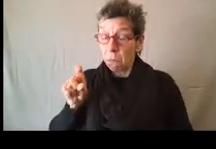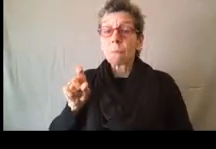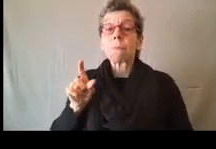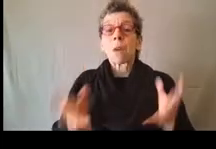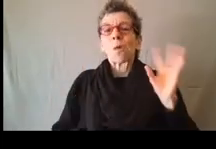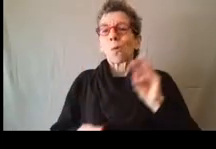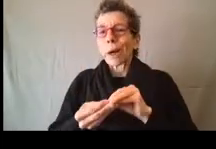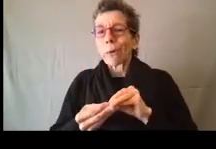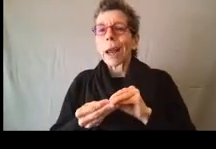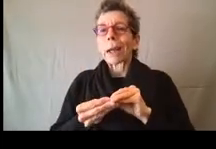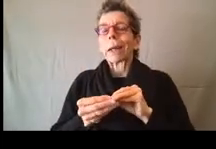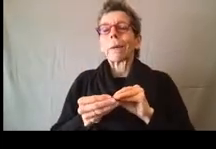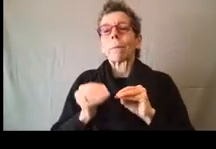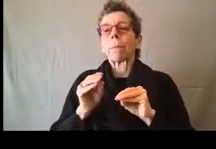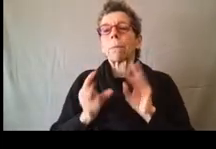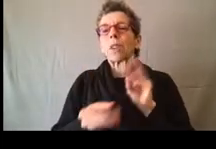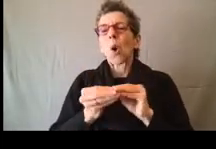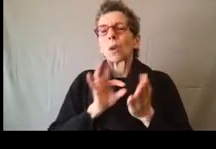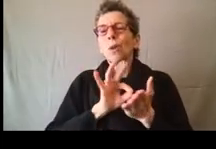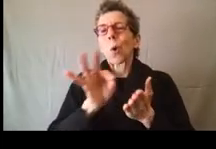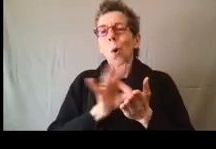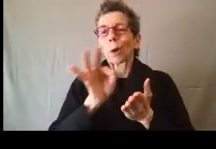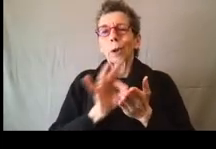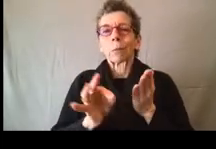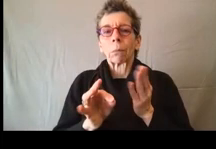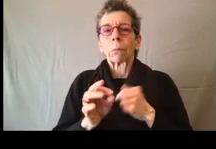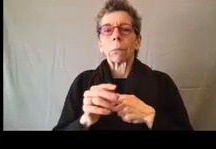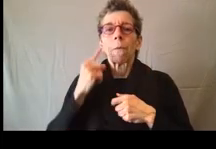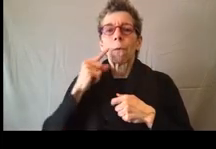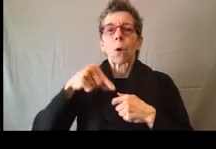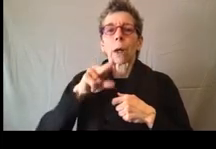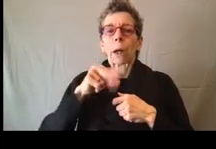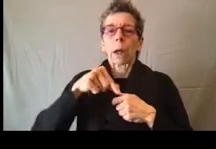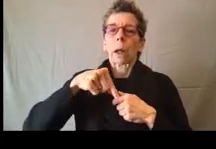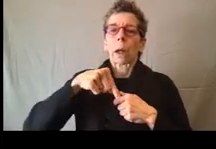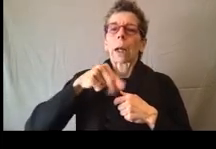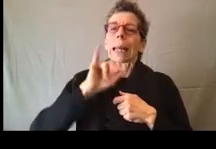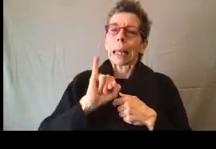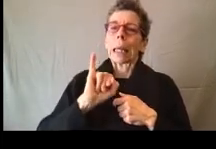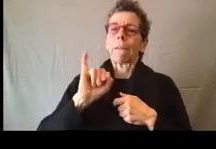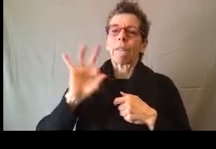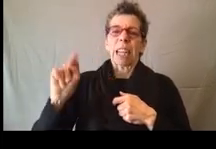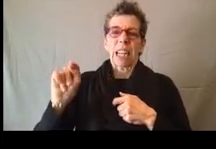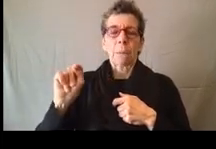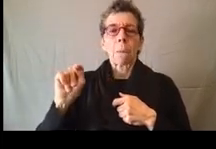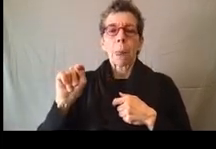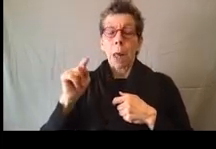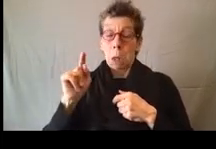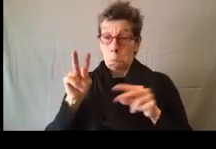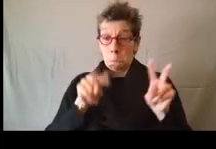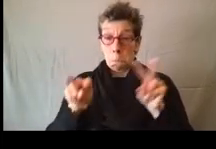each of our 8 categories on the QI FIT. And we examined whether the scores were higher